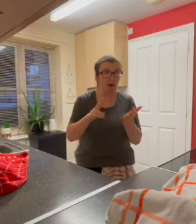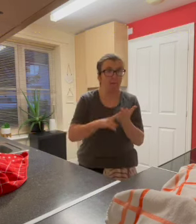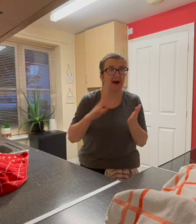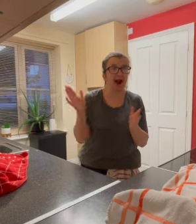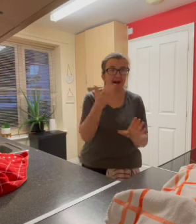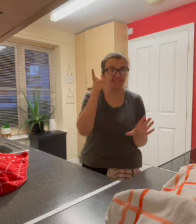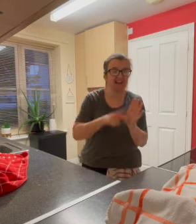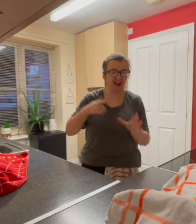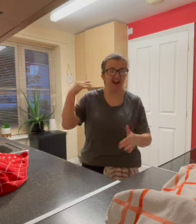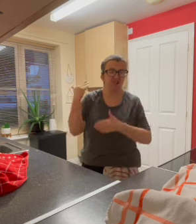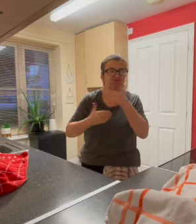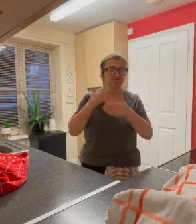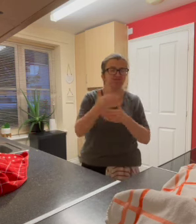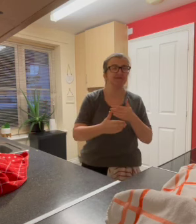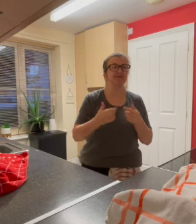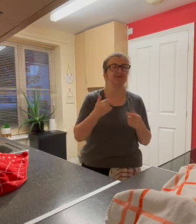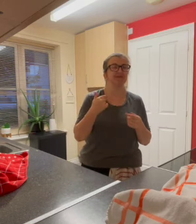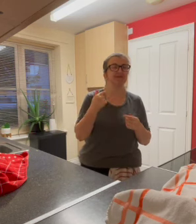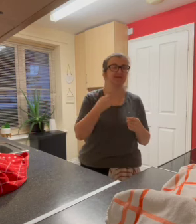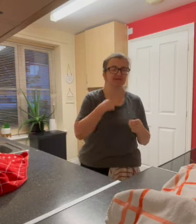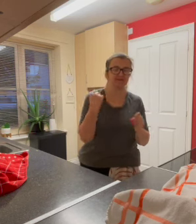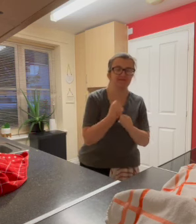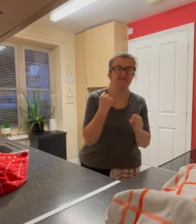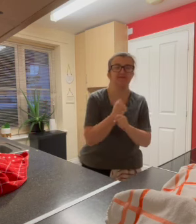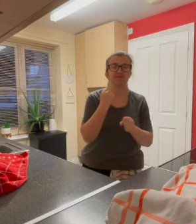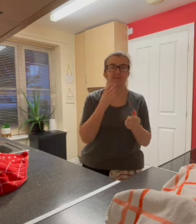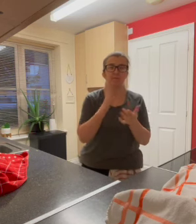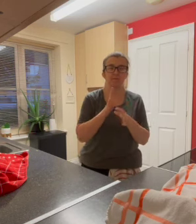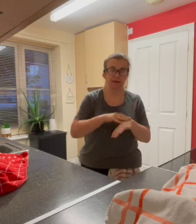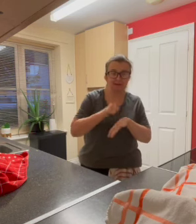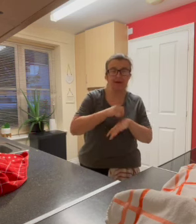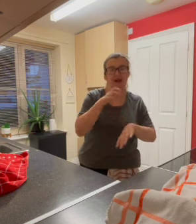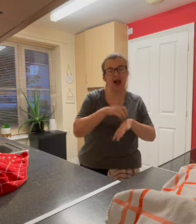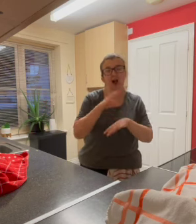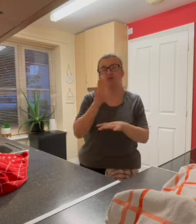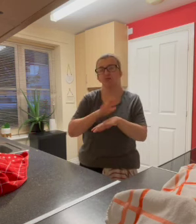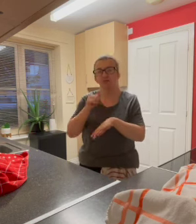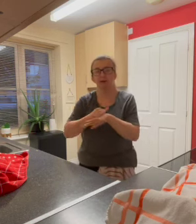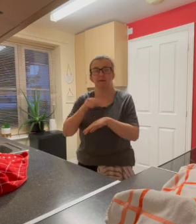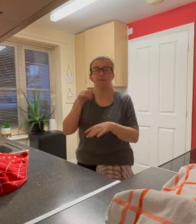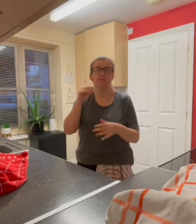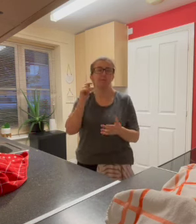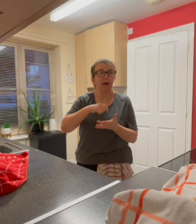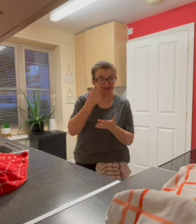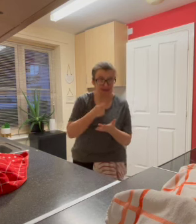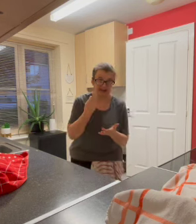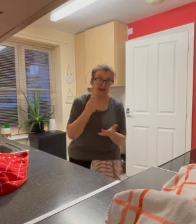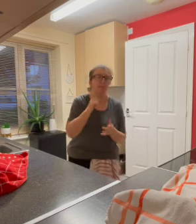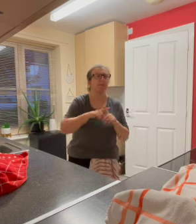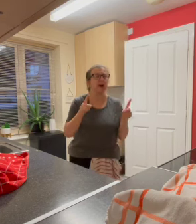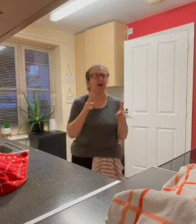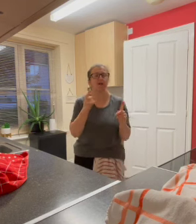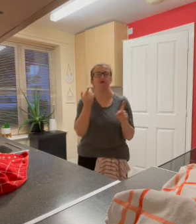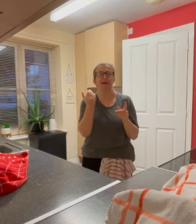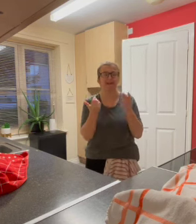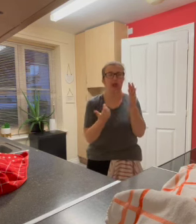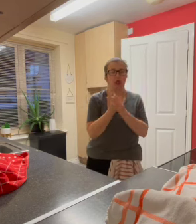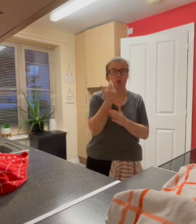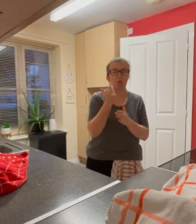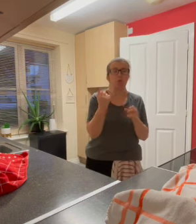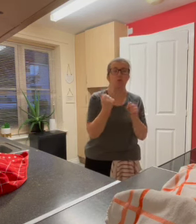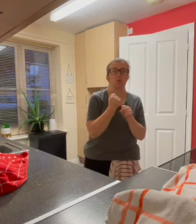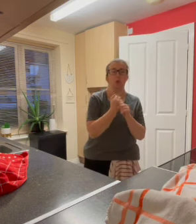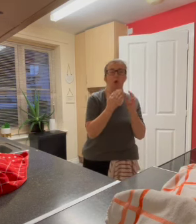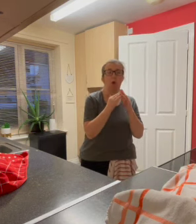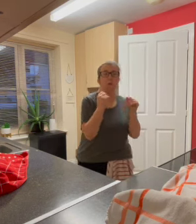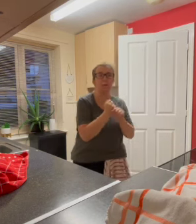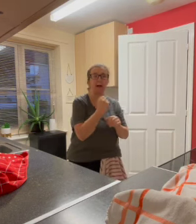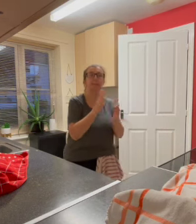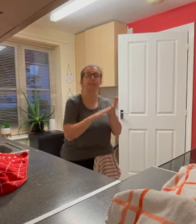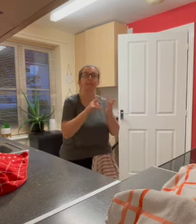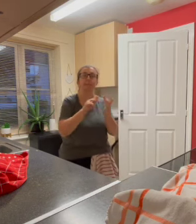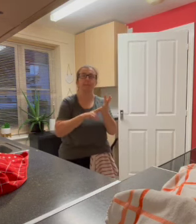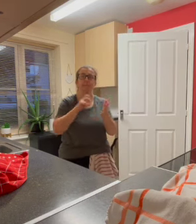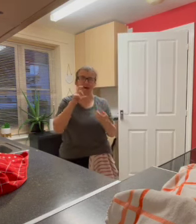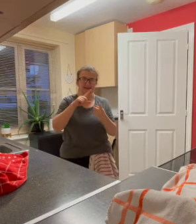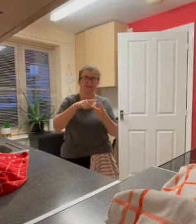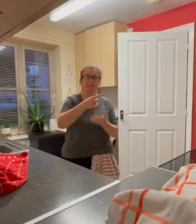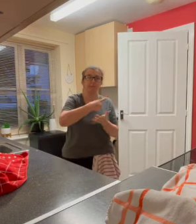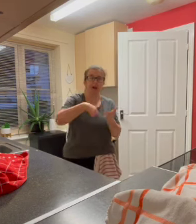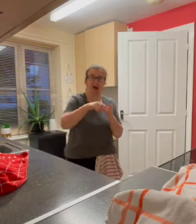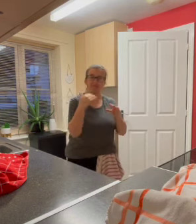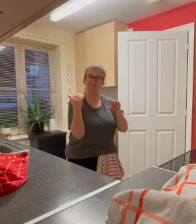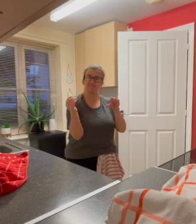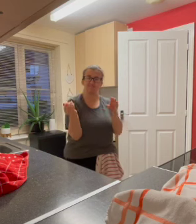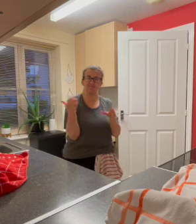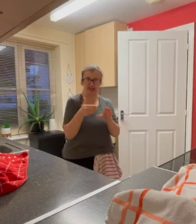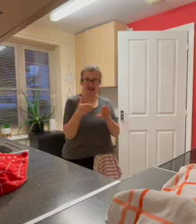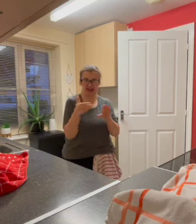Normally every year I make Christmas cake and pudding, but recently I started making homemade mince pie filling.